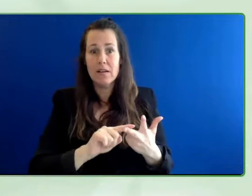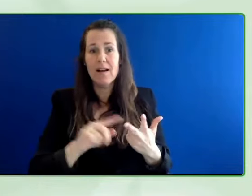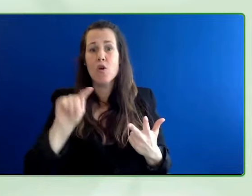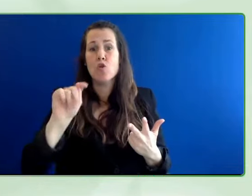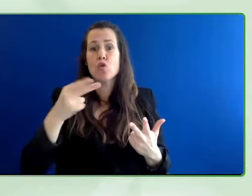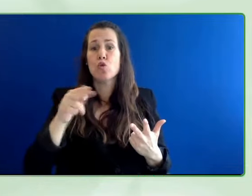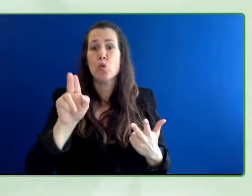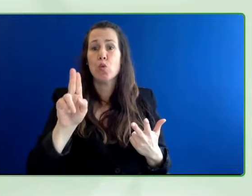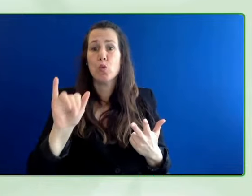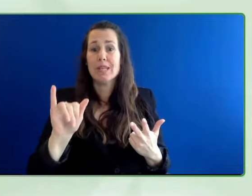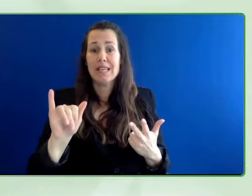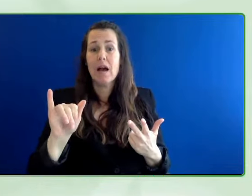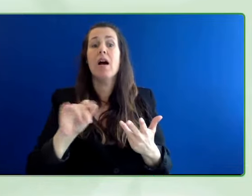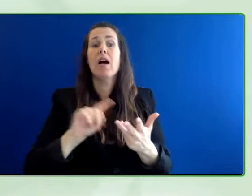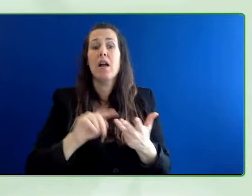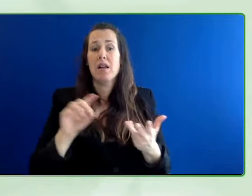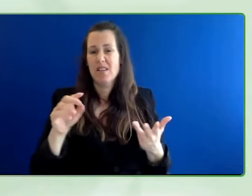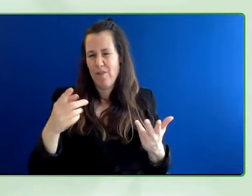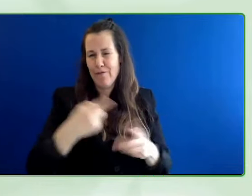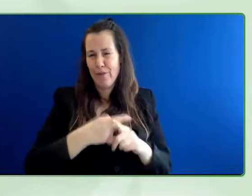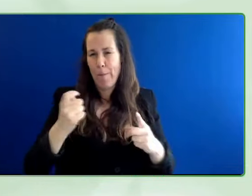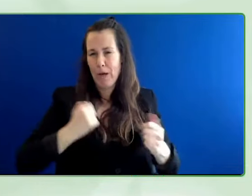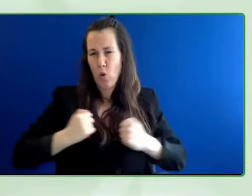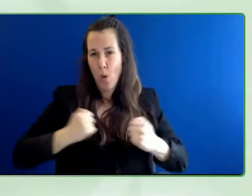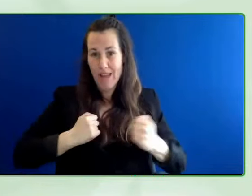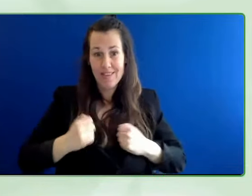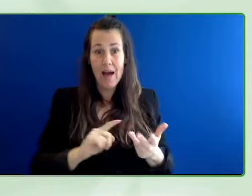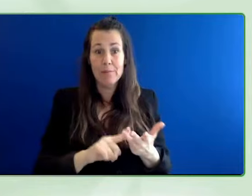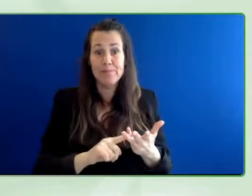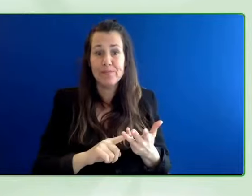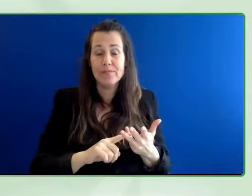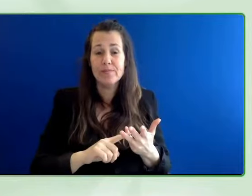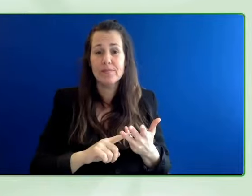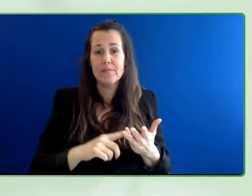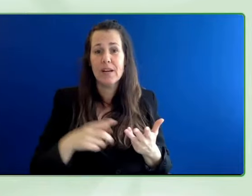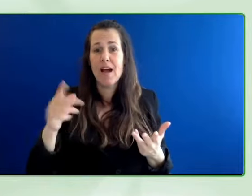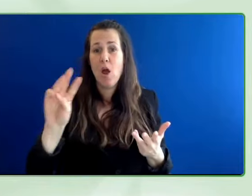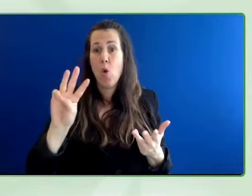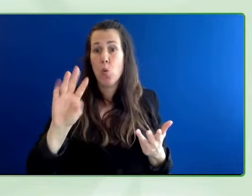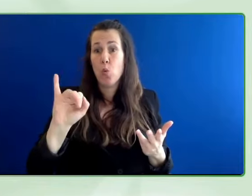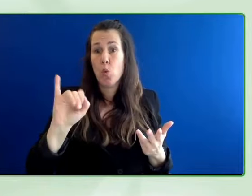this conference is always a demonstration of that, and we know pretty well what the